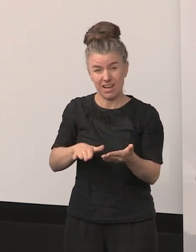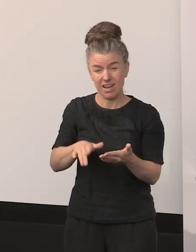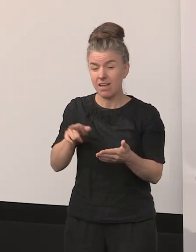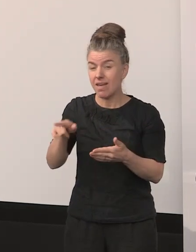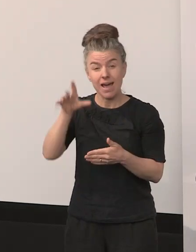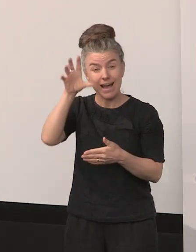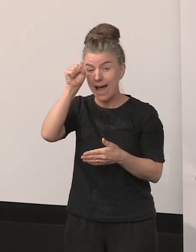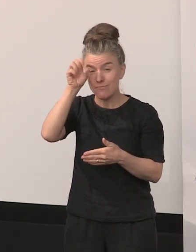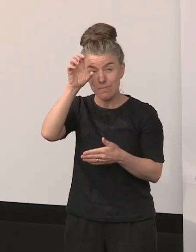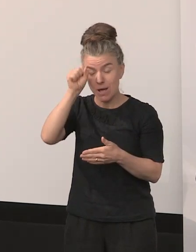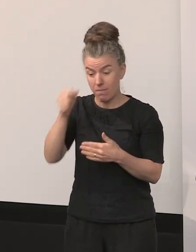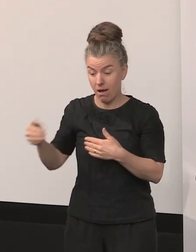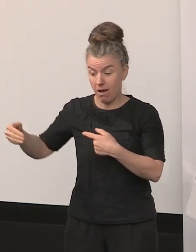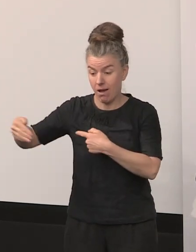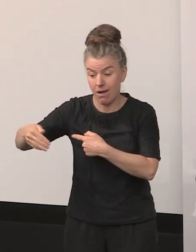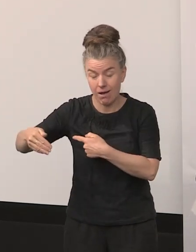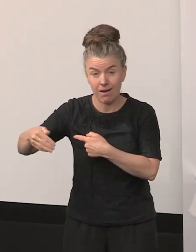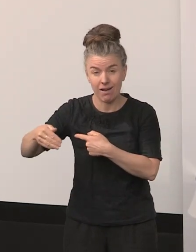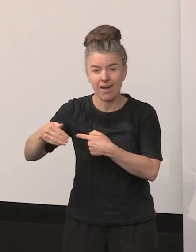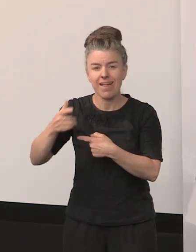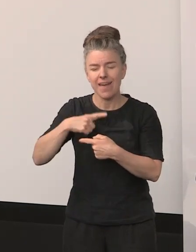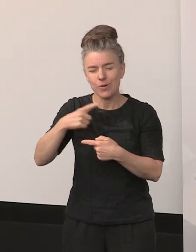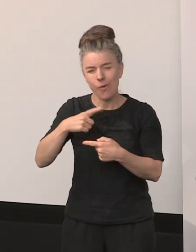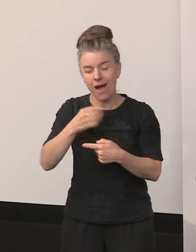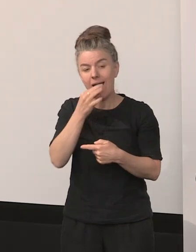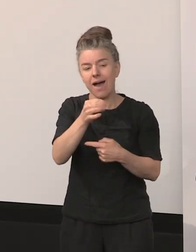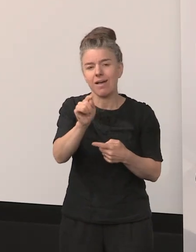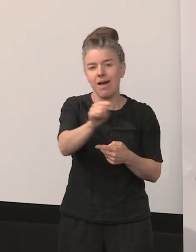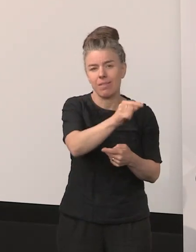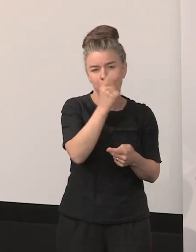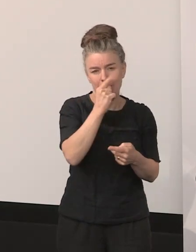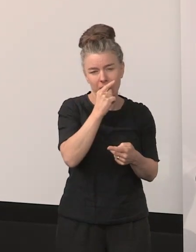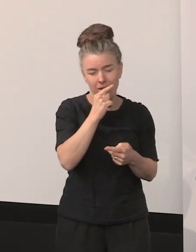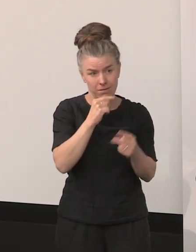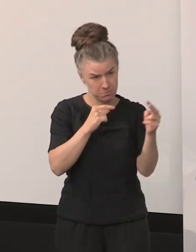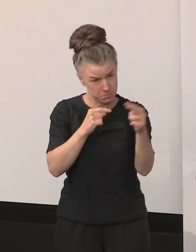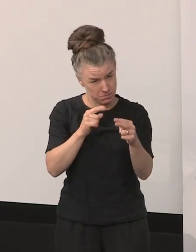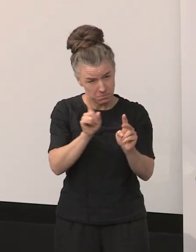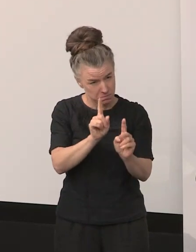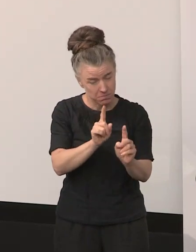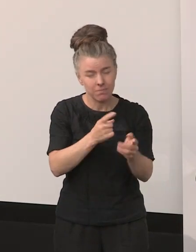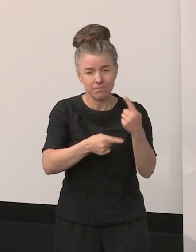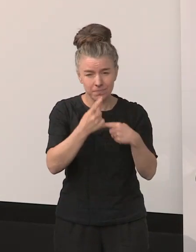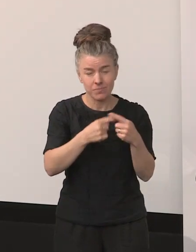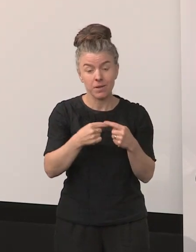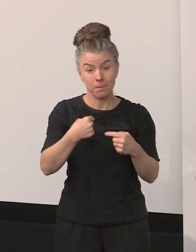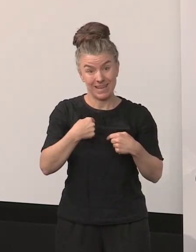two women here, who are the ones who have lost a parent, don't actually have any recollection of that element